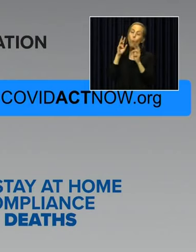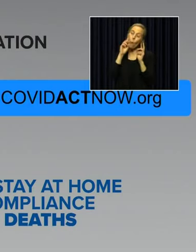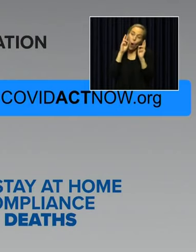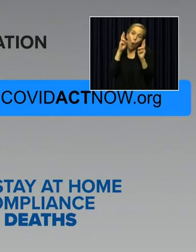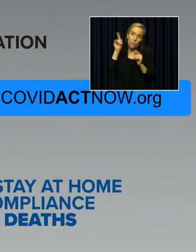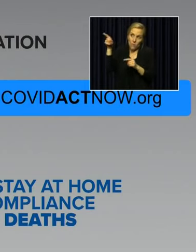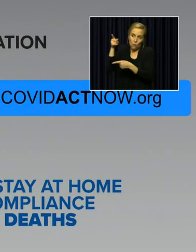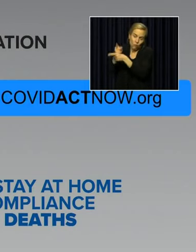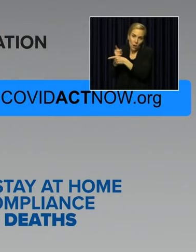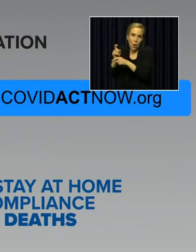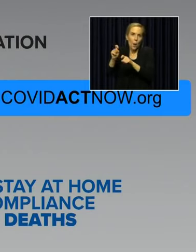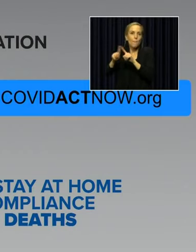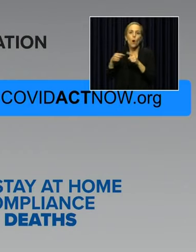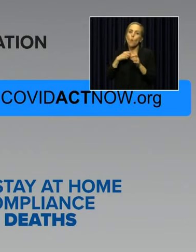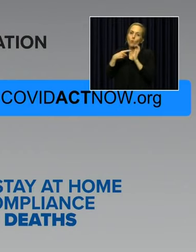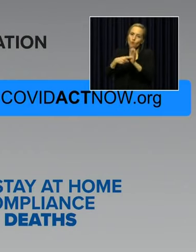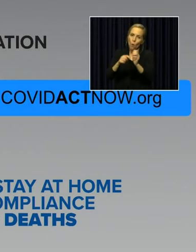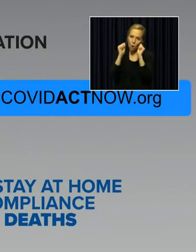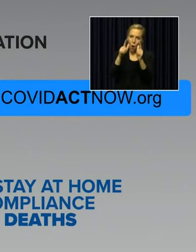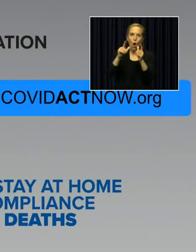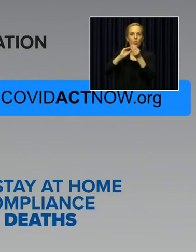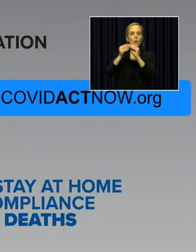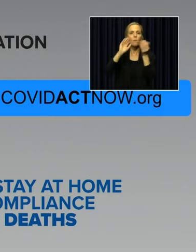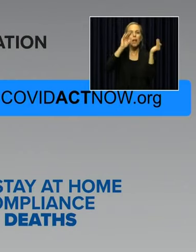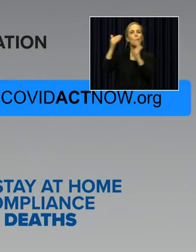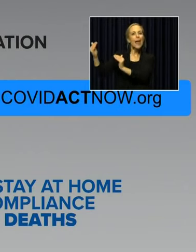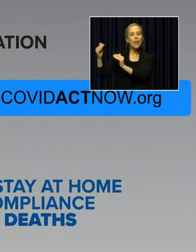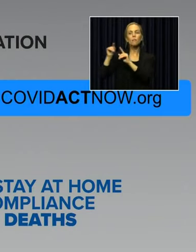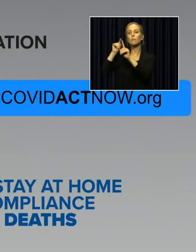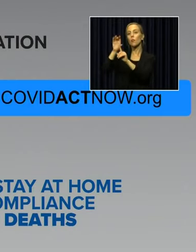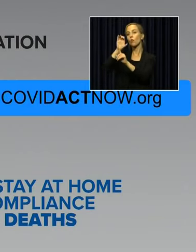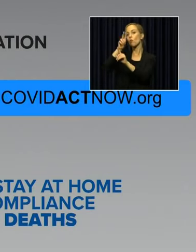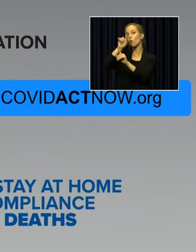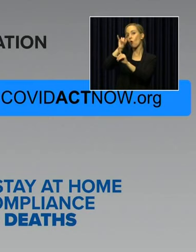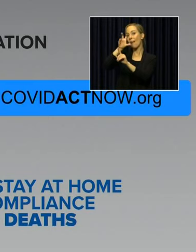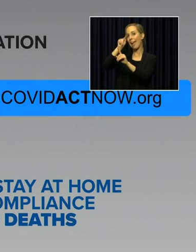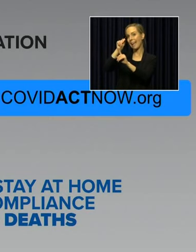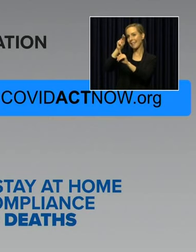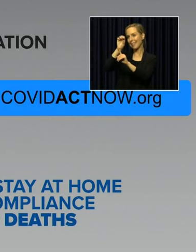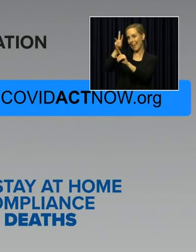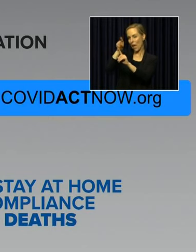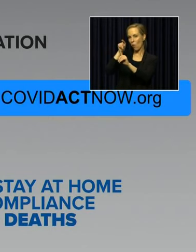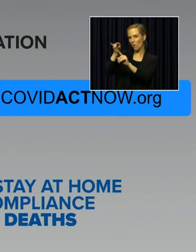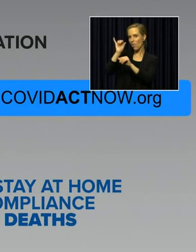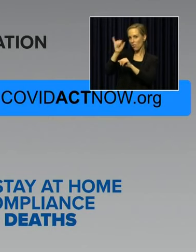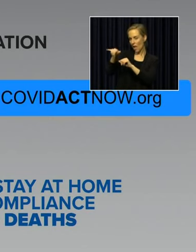BETTER. JAMES, LET'S START WITH THE INFLUENZA. I KNOW WE'VE GOT TWO NEW ONES TO SHOW.